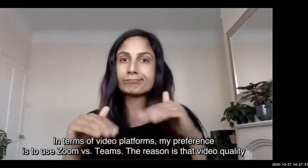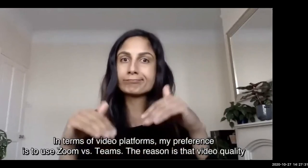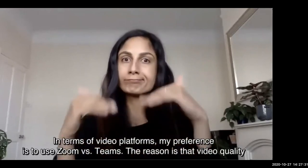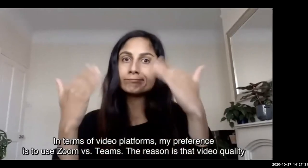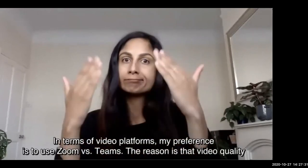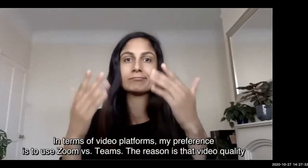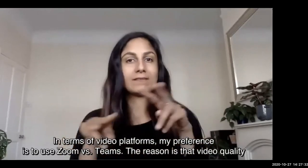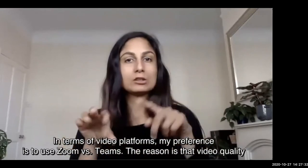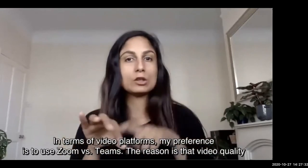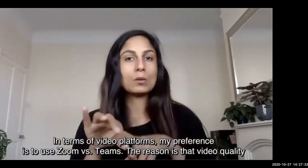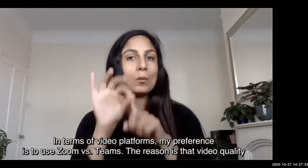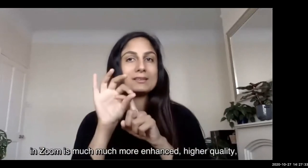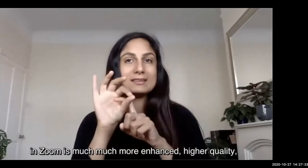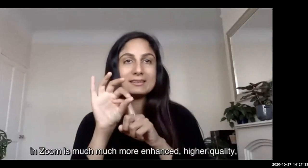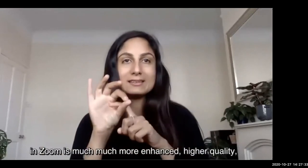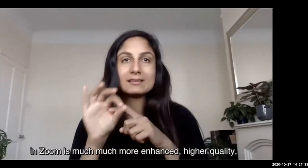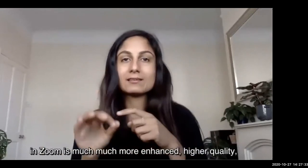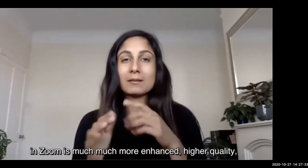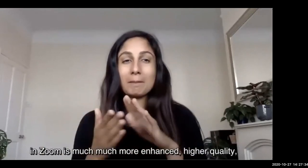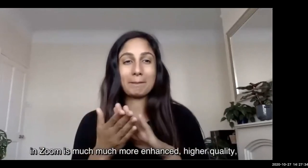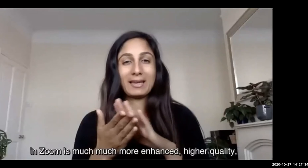the reason is that video quality in Zoom is